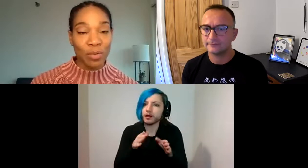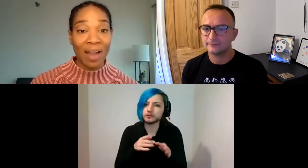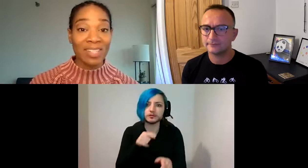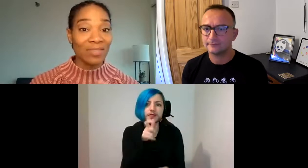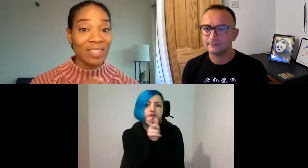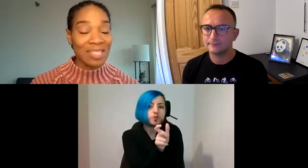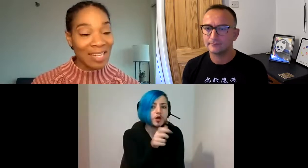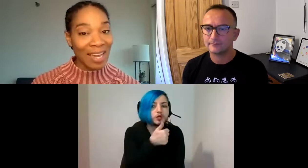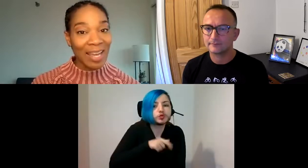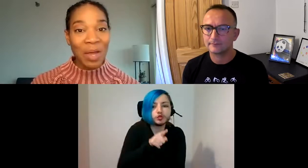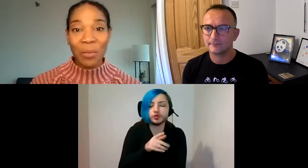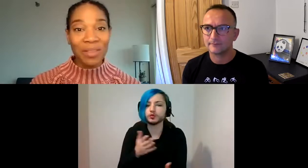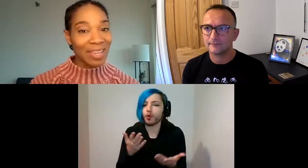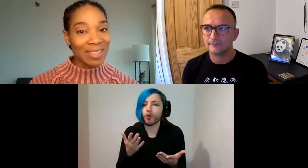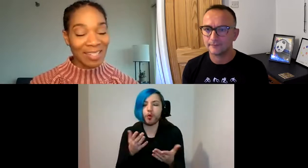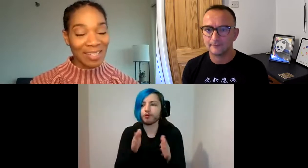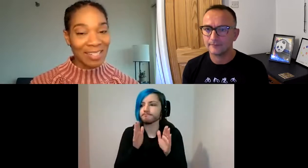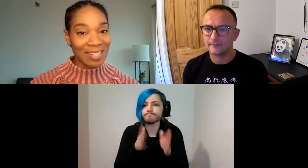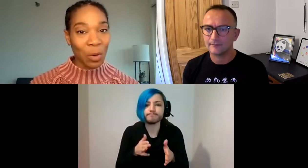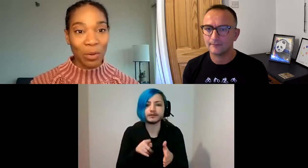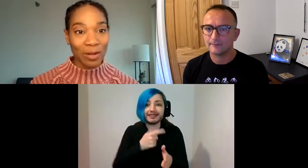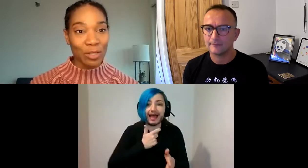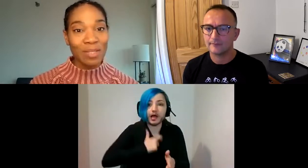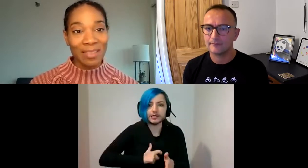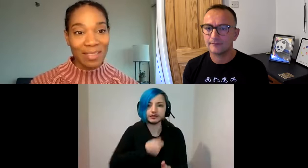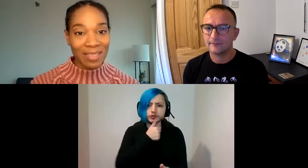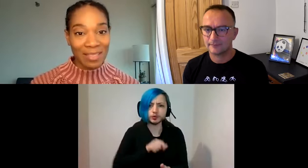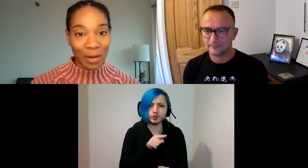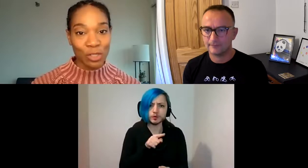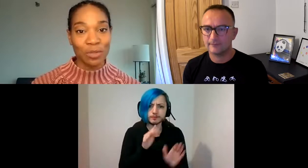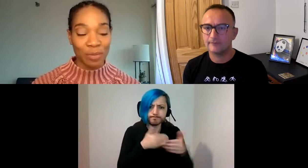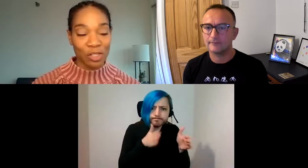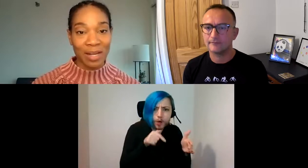say wow look at all of the words we use in our language